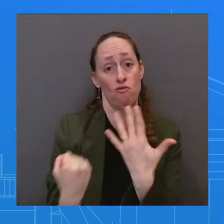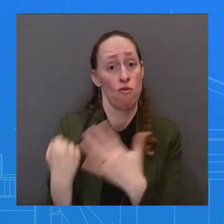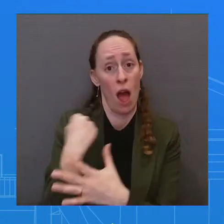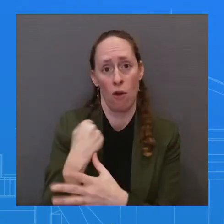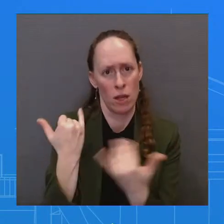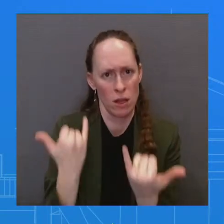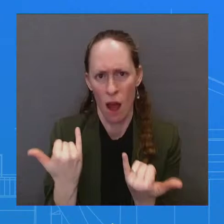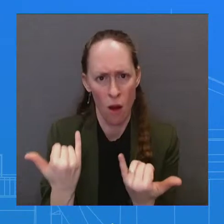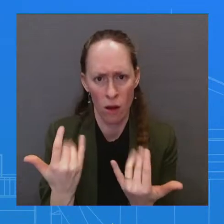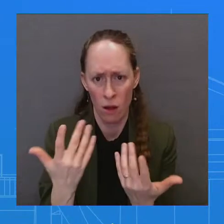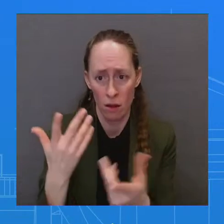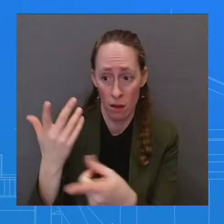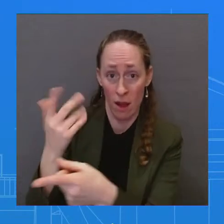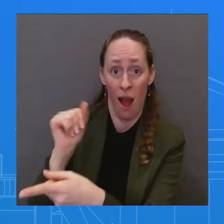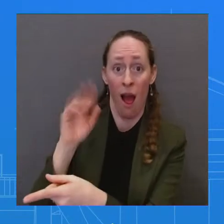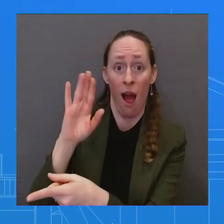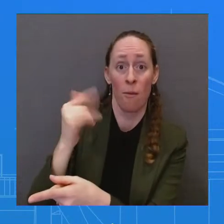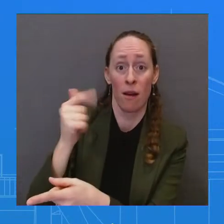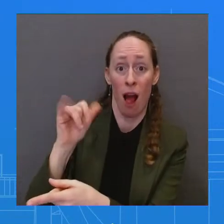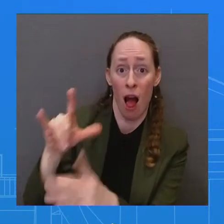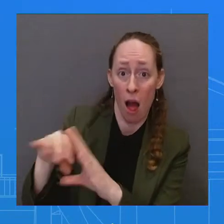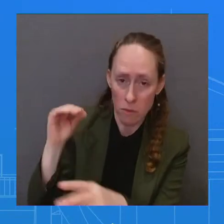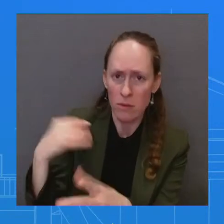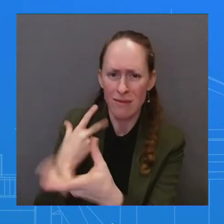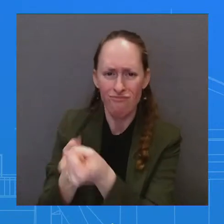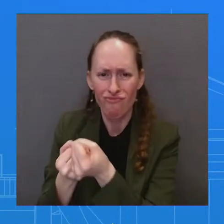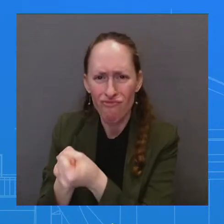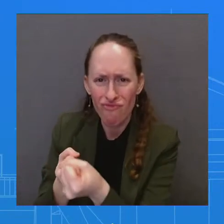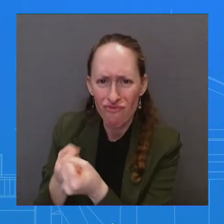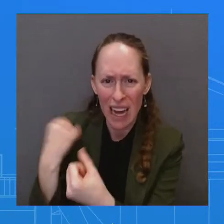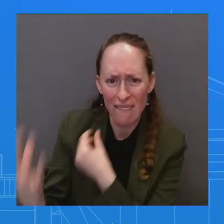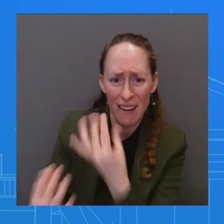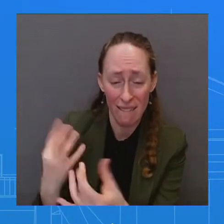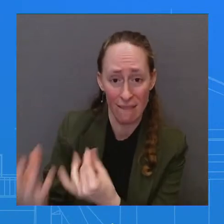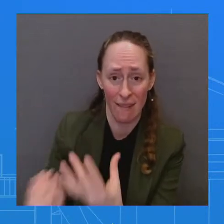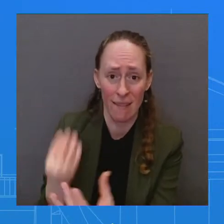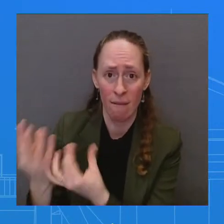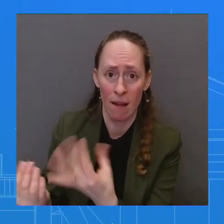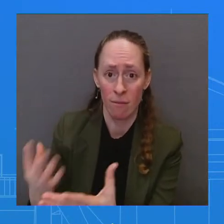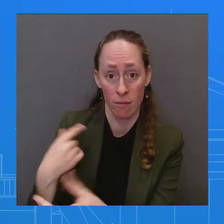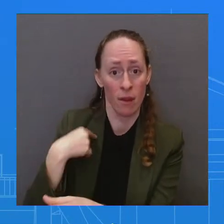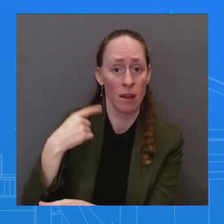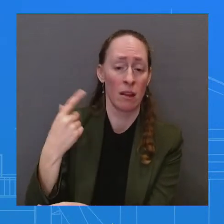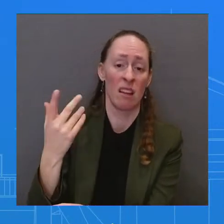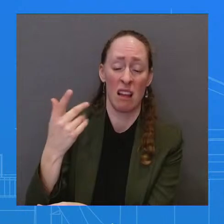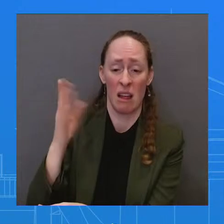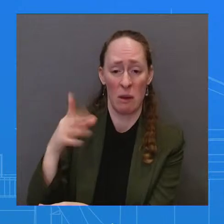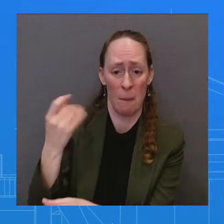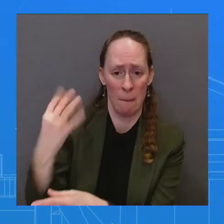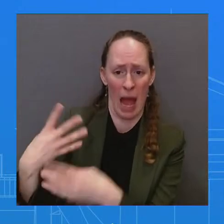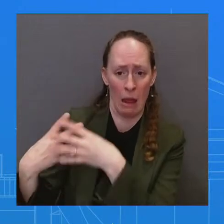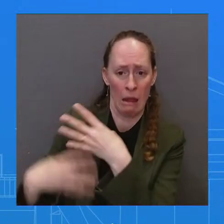all of them in some form or fashion -- and then getting a chance to get reunited with their families. And then I think, at some point,